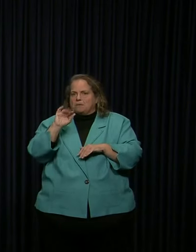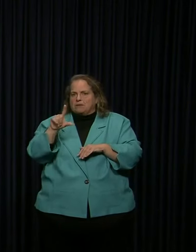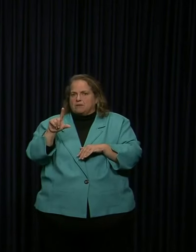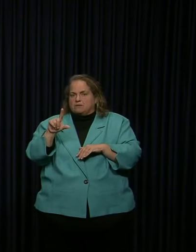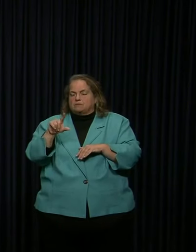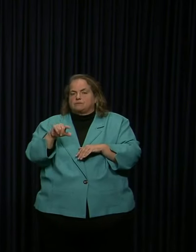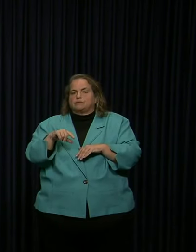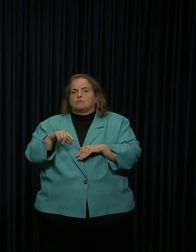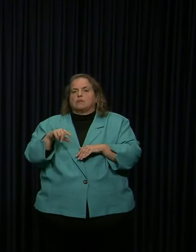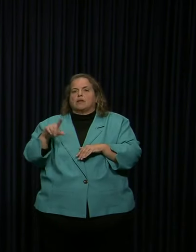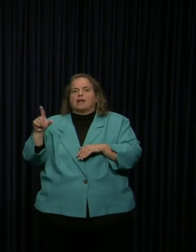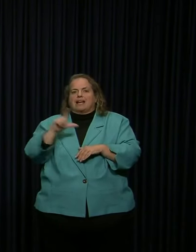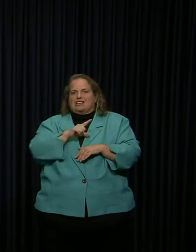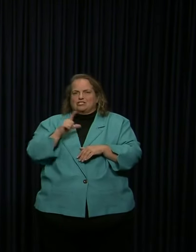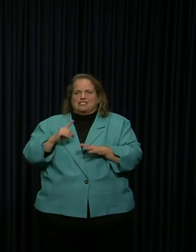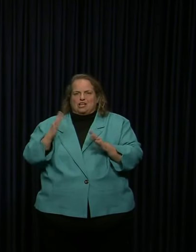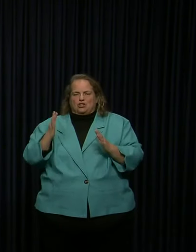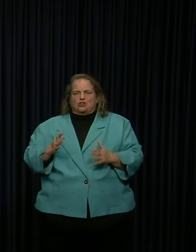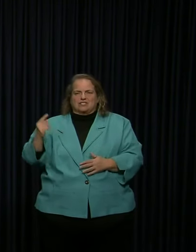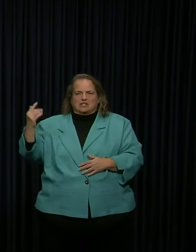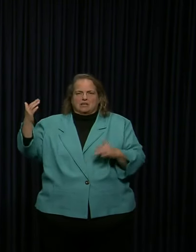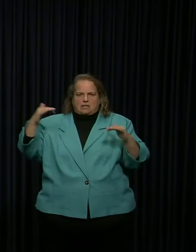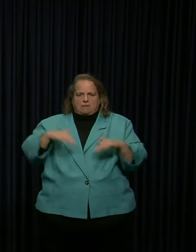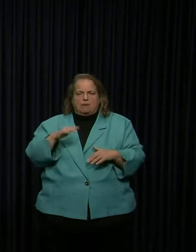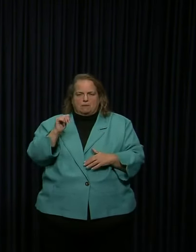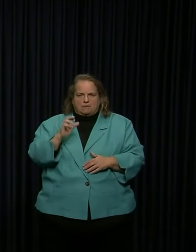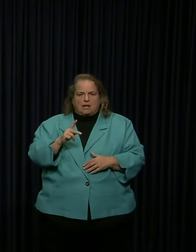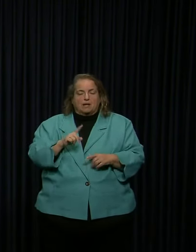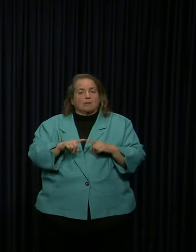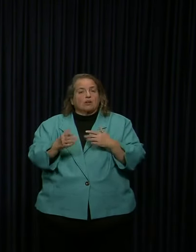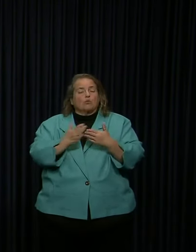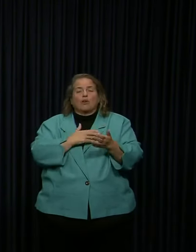I MEAN, DRIVER AS LICENSE WILL